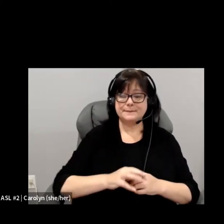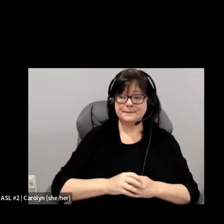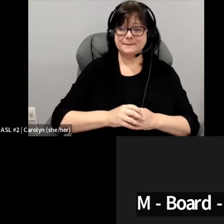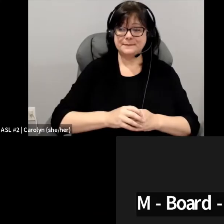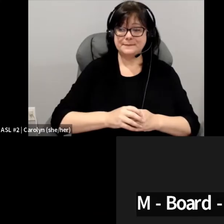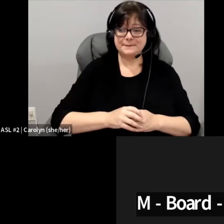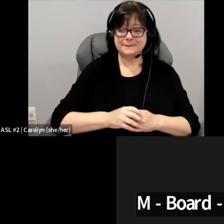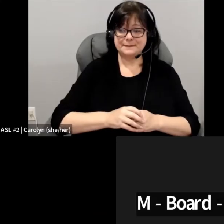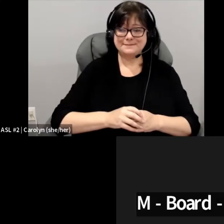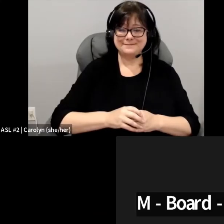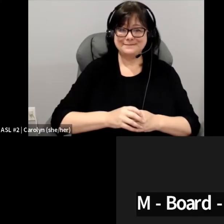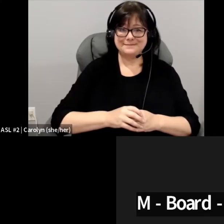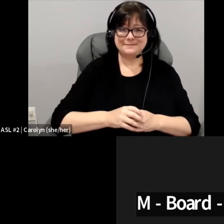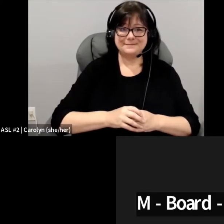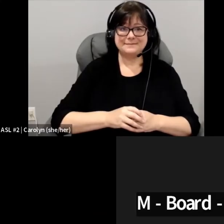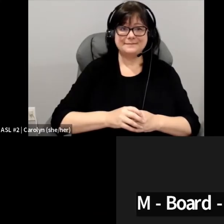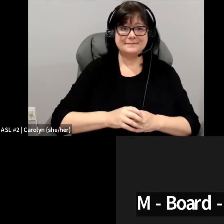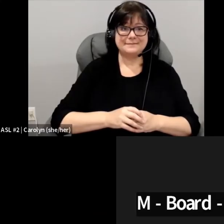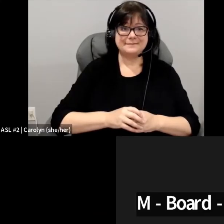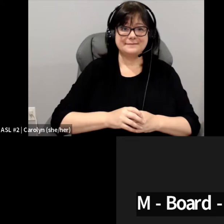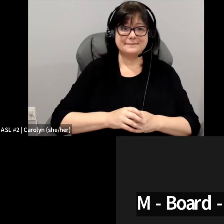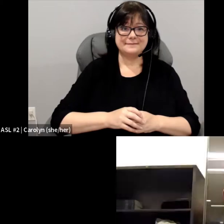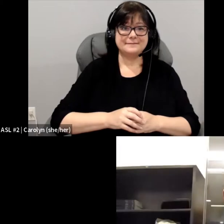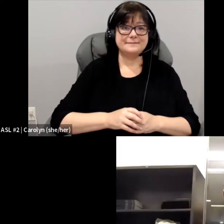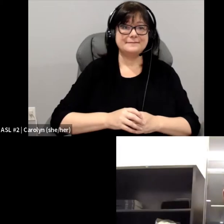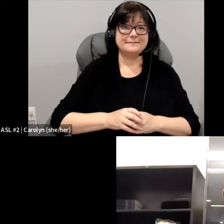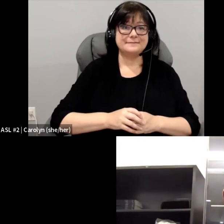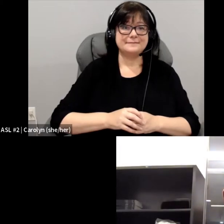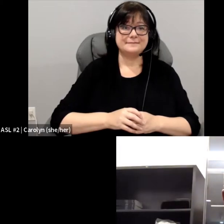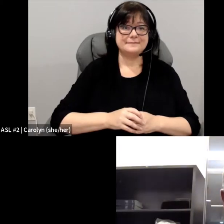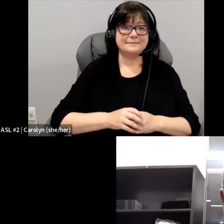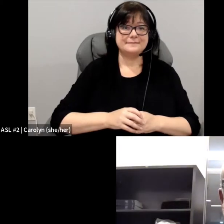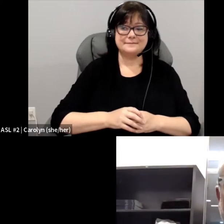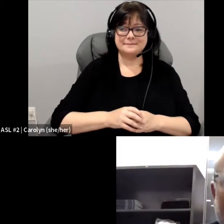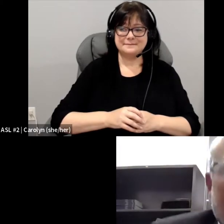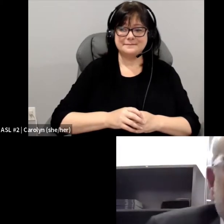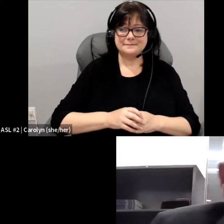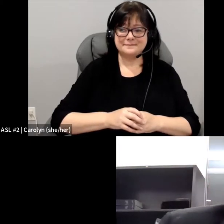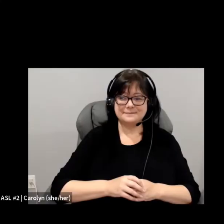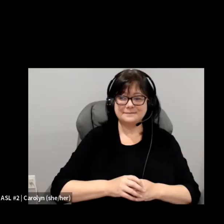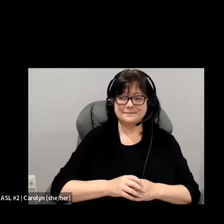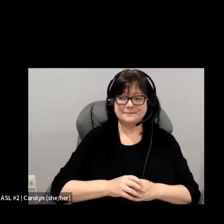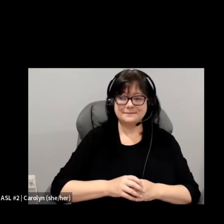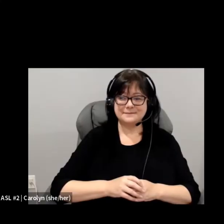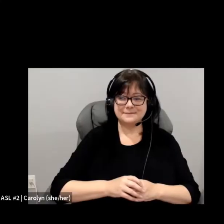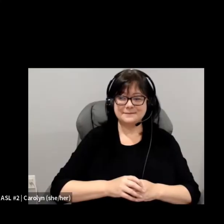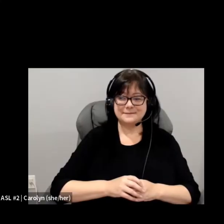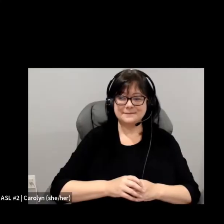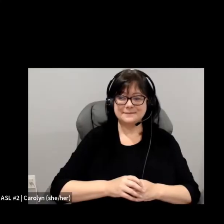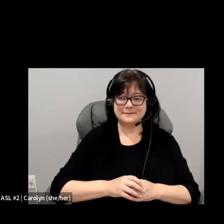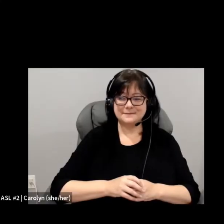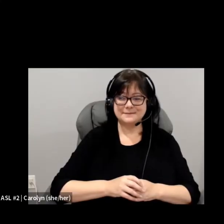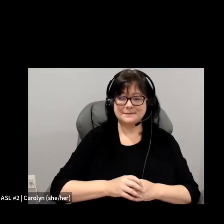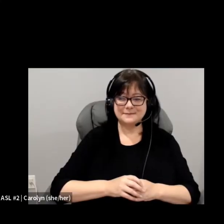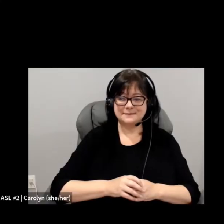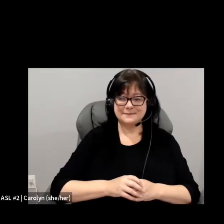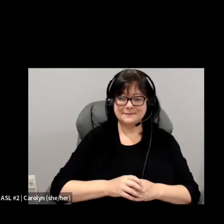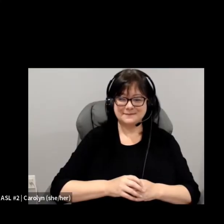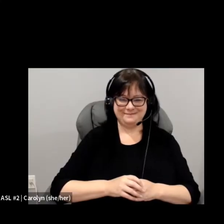Douglas Waxman : THANKS, ROB.